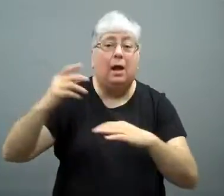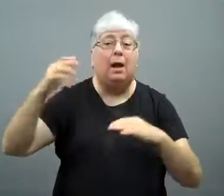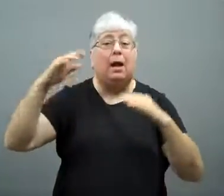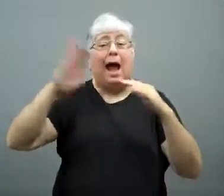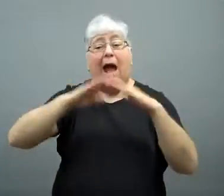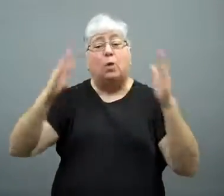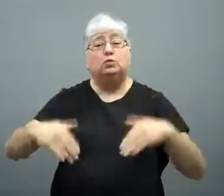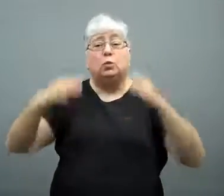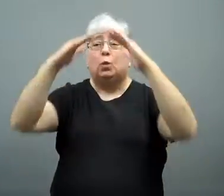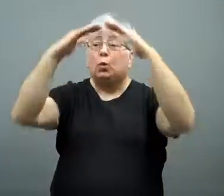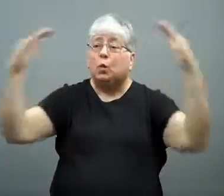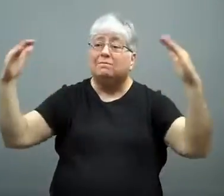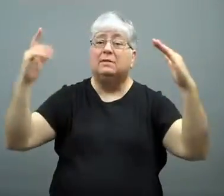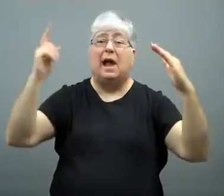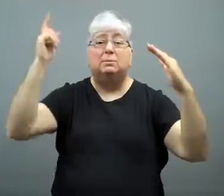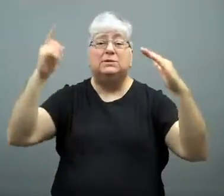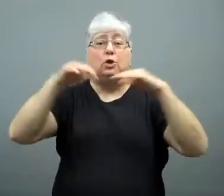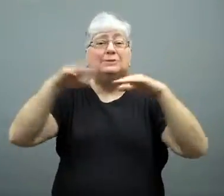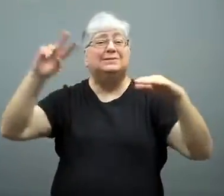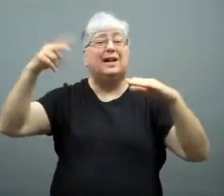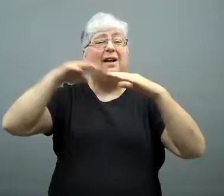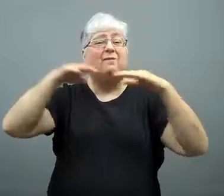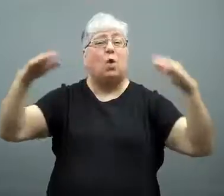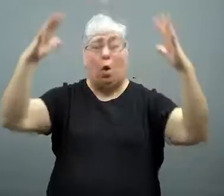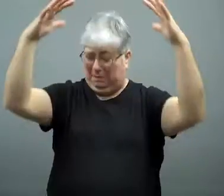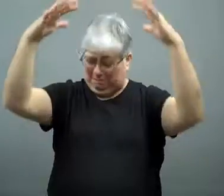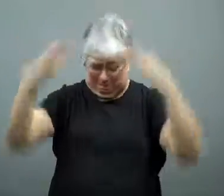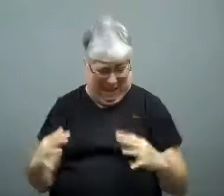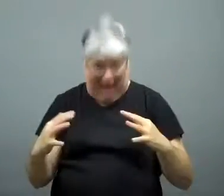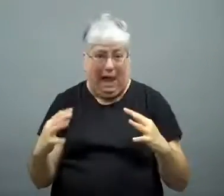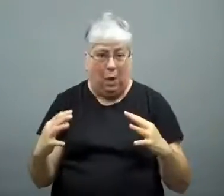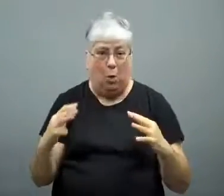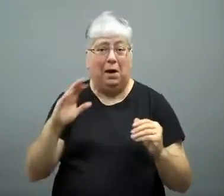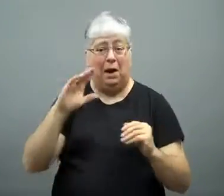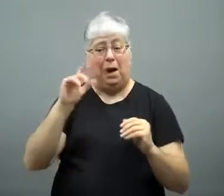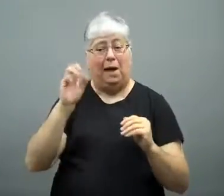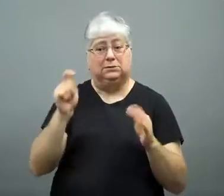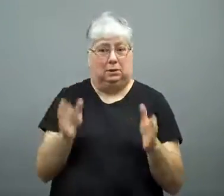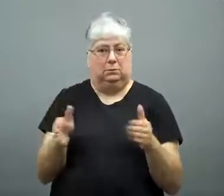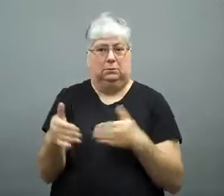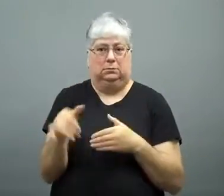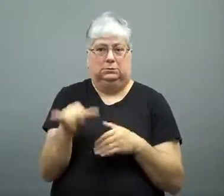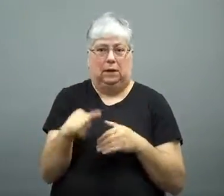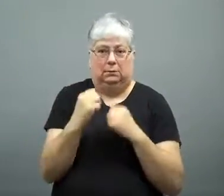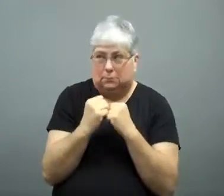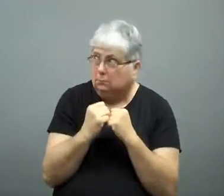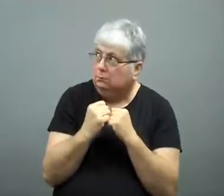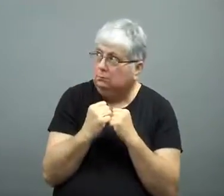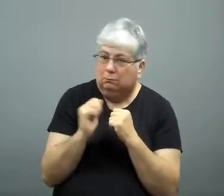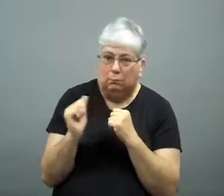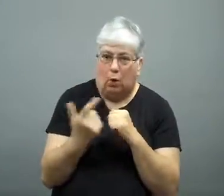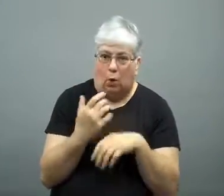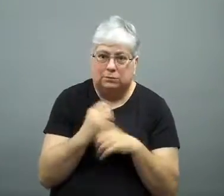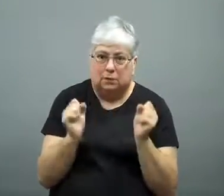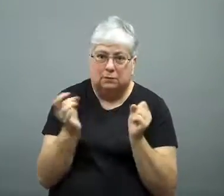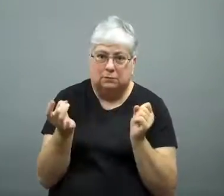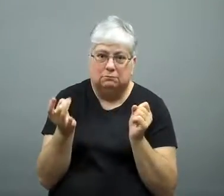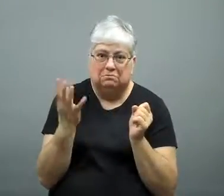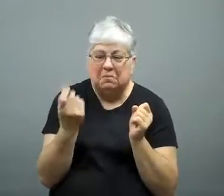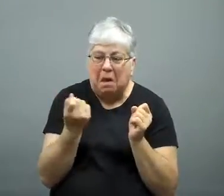The roof and the second story fell down on top of the closet.